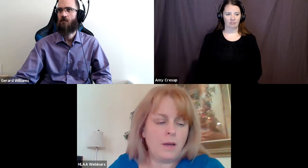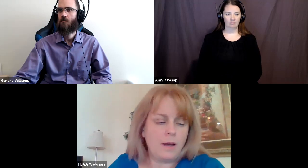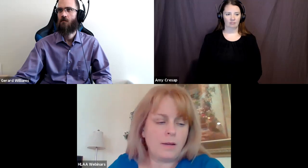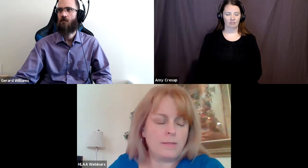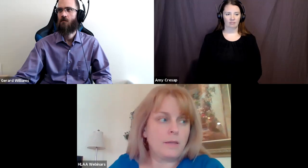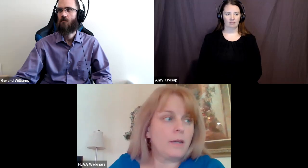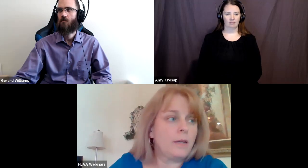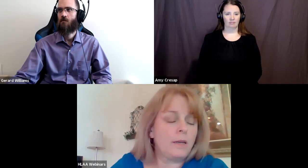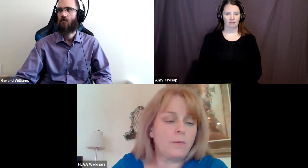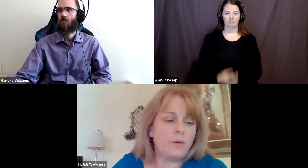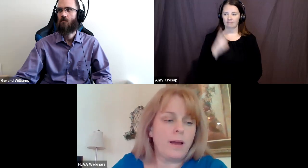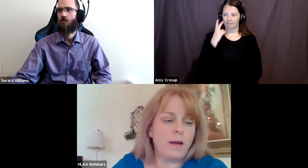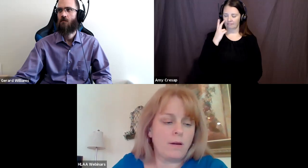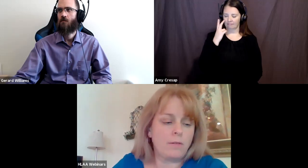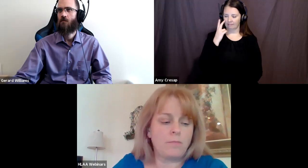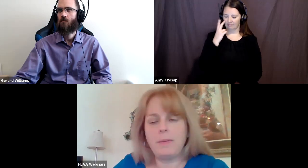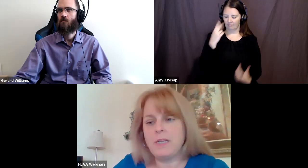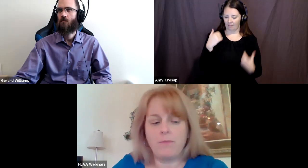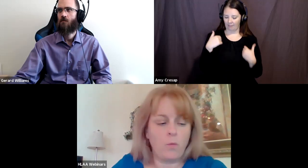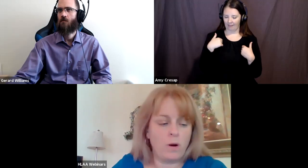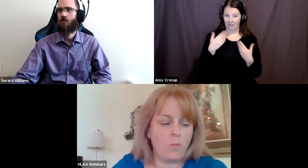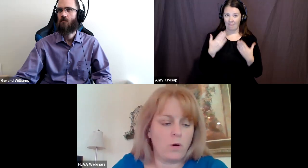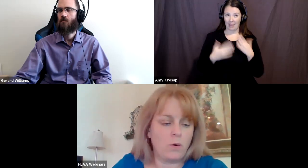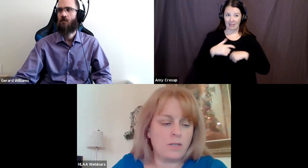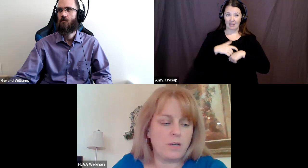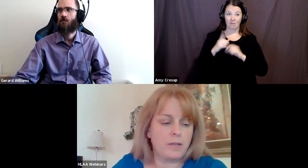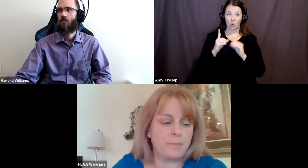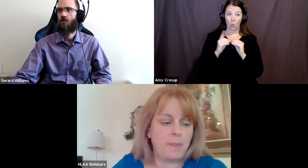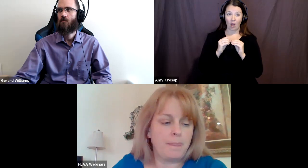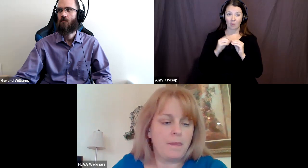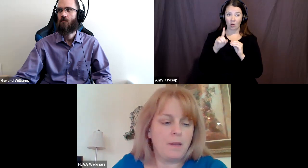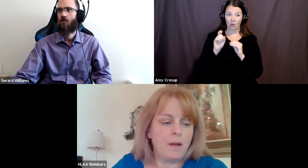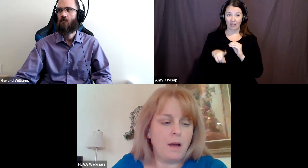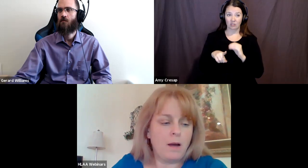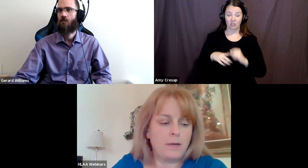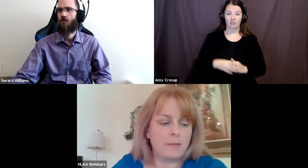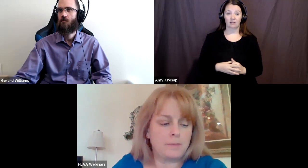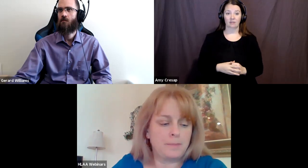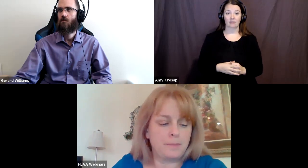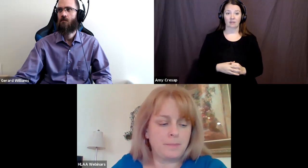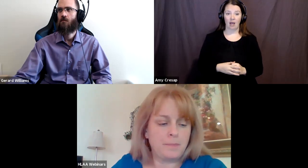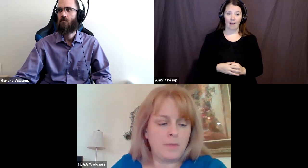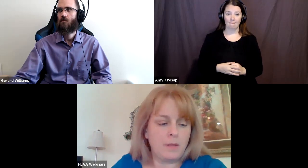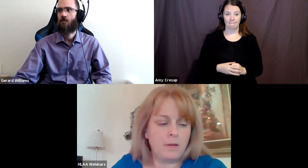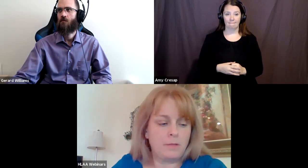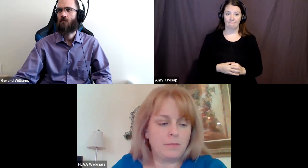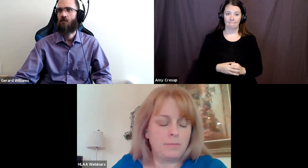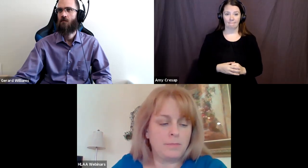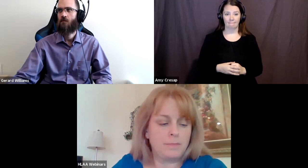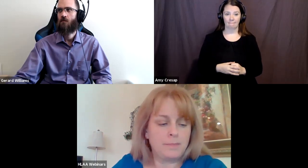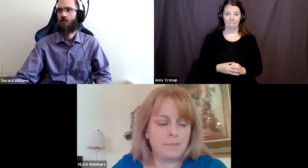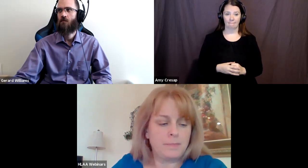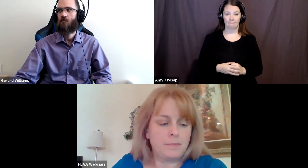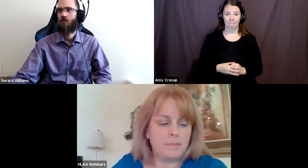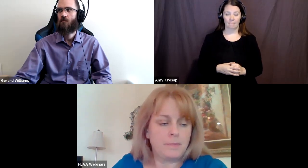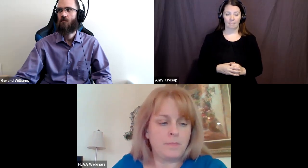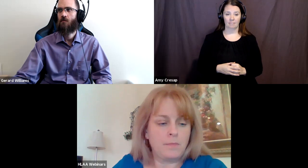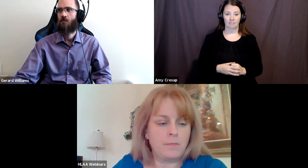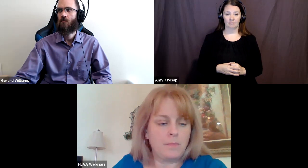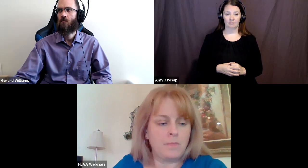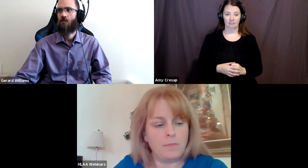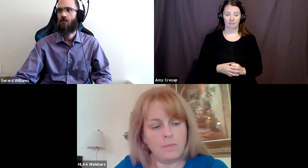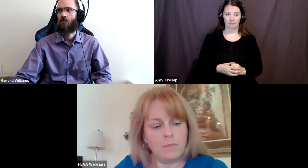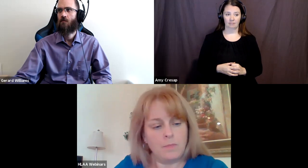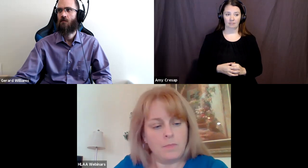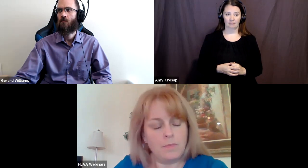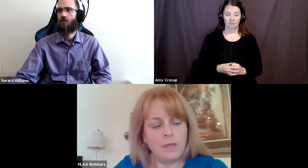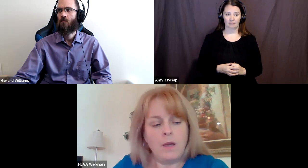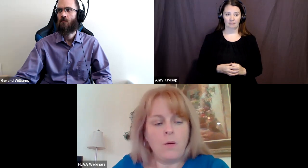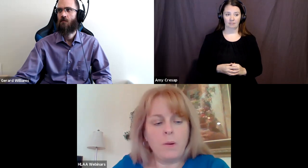Let's see. Maybe time for one more question.